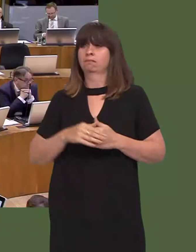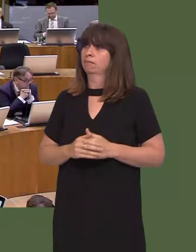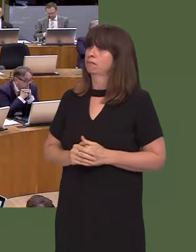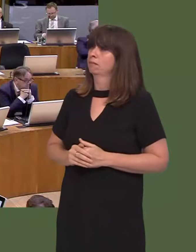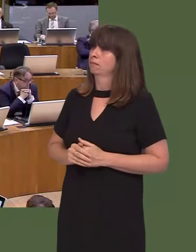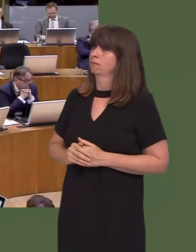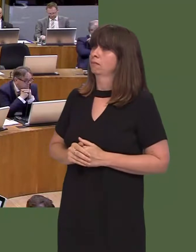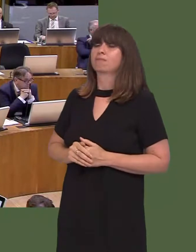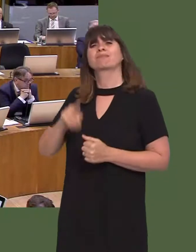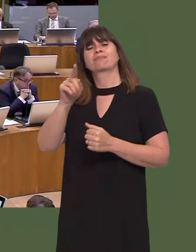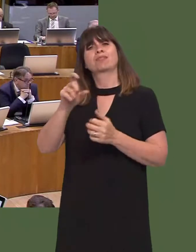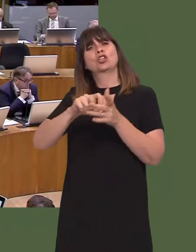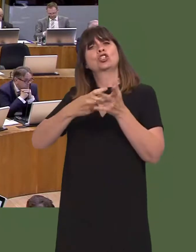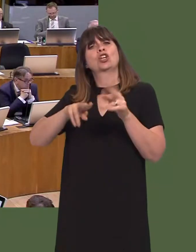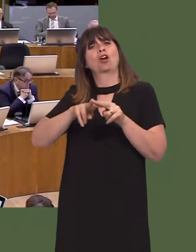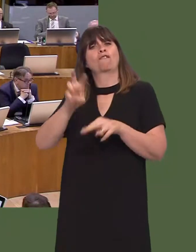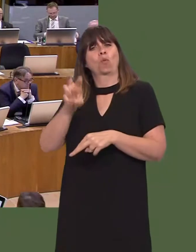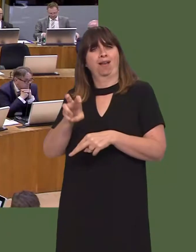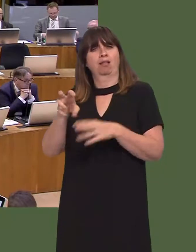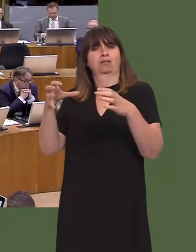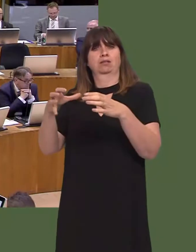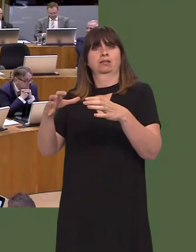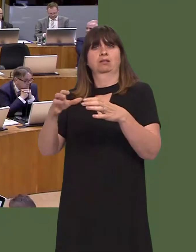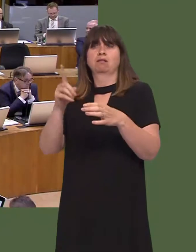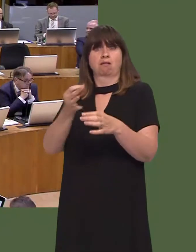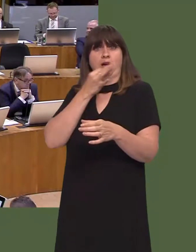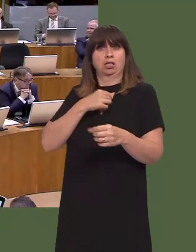Carwyn Jones: Well, the point I make about the circuit is that the circuit needed a Government